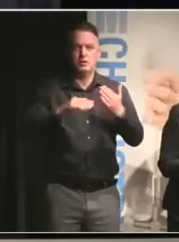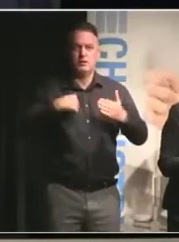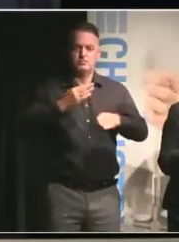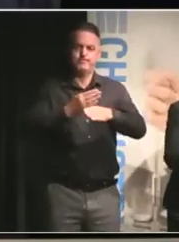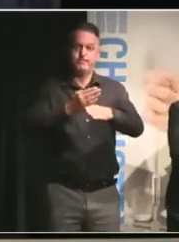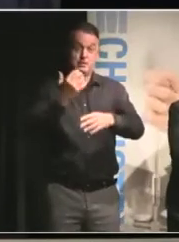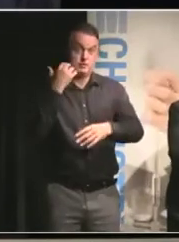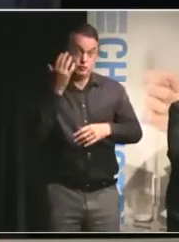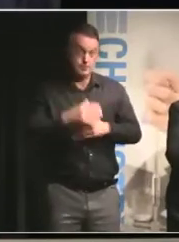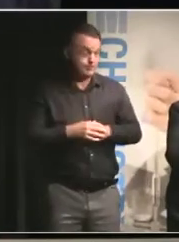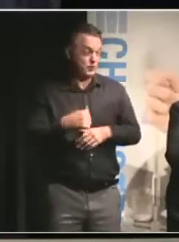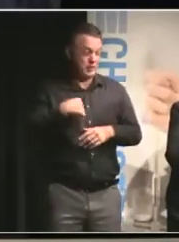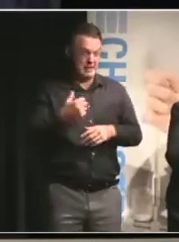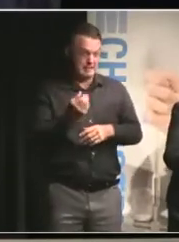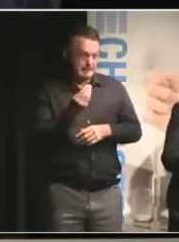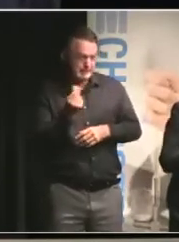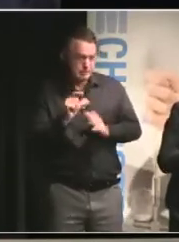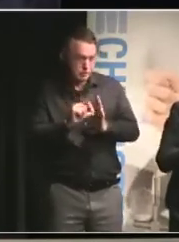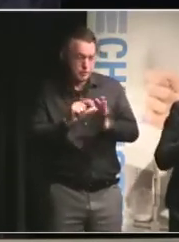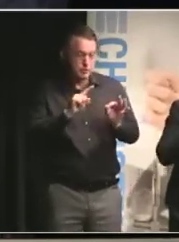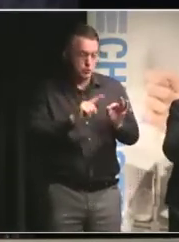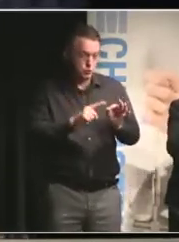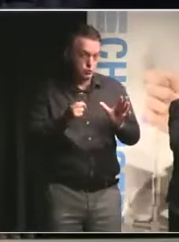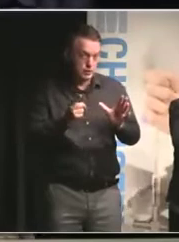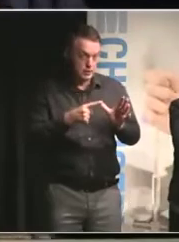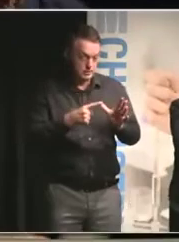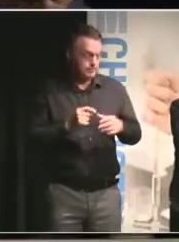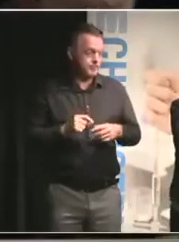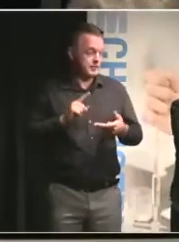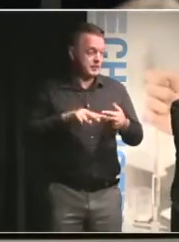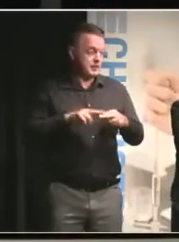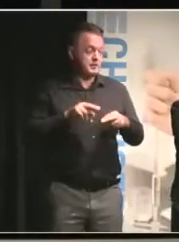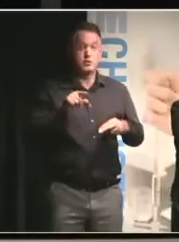Now we have a little bit of time for a few questions. for those of you who are live streaming